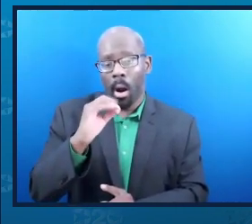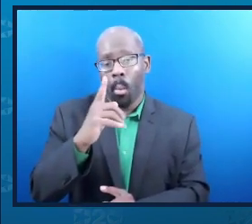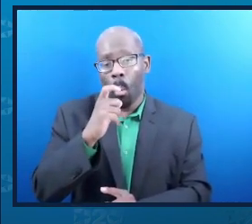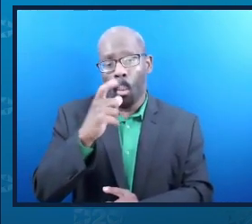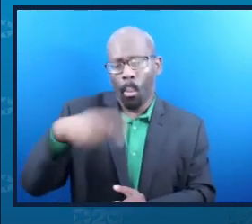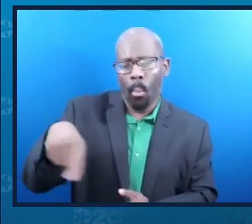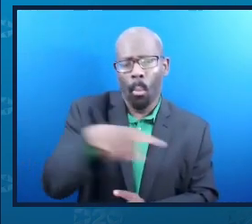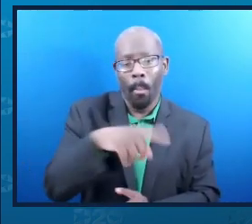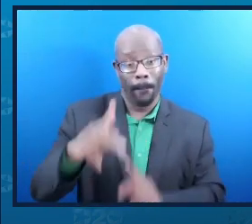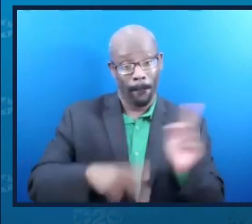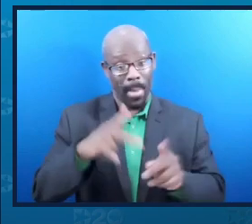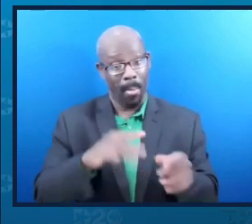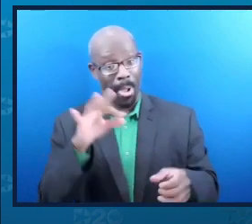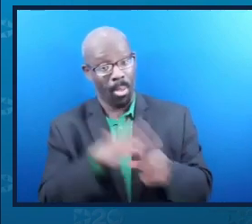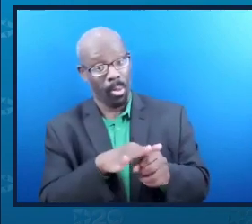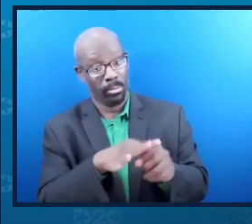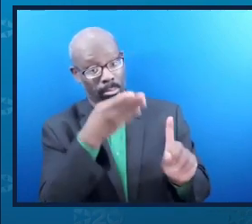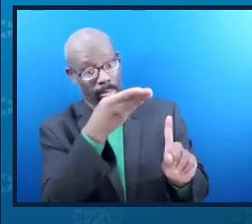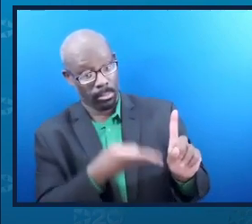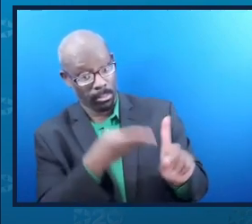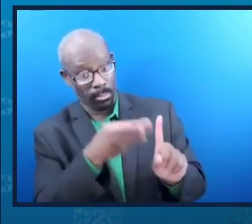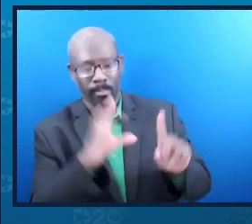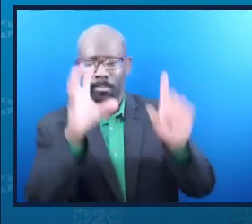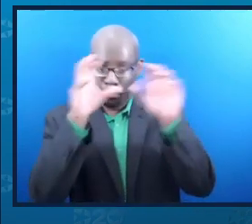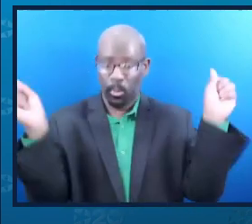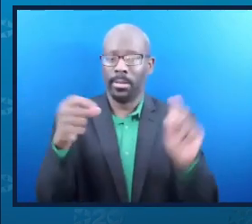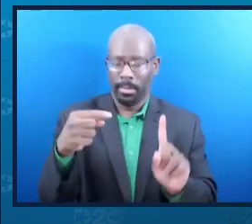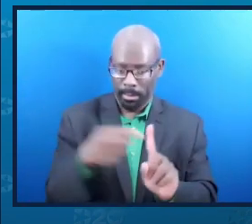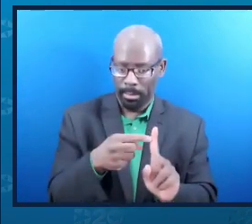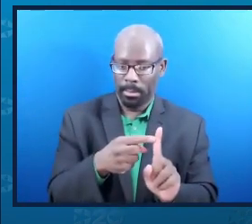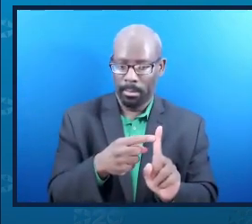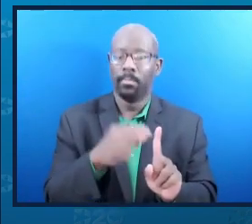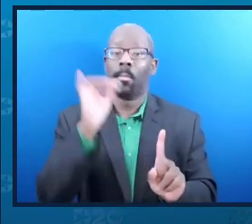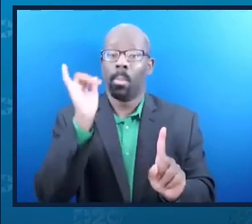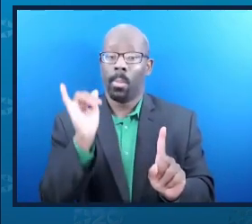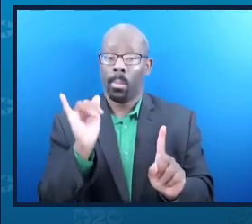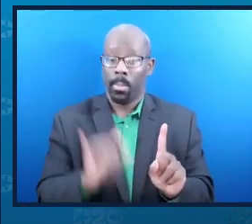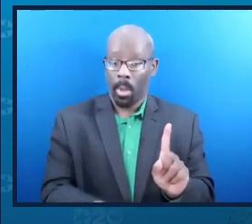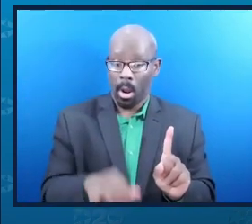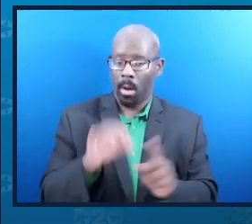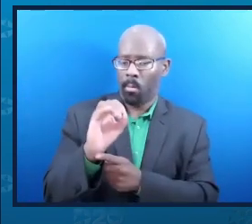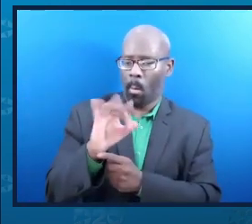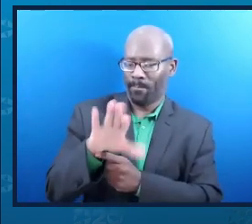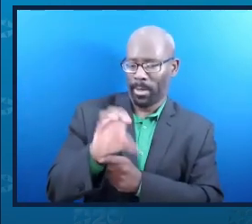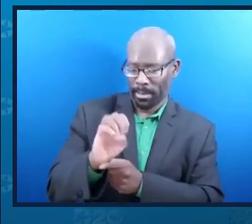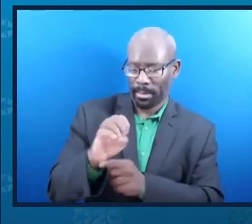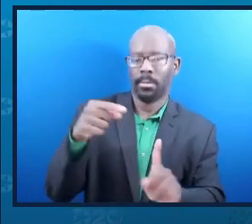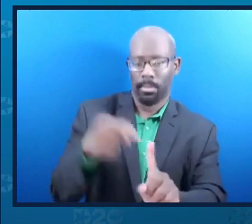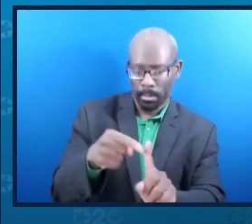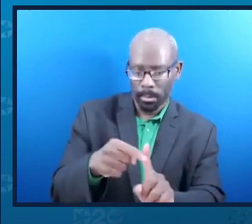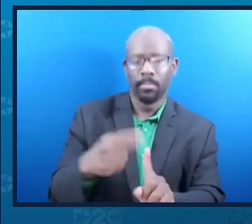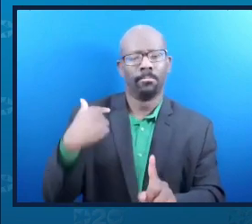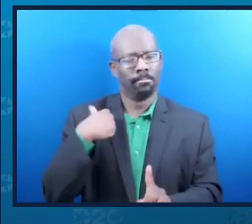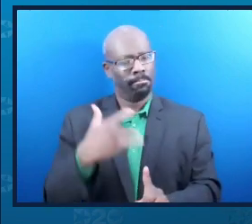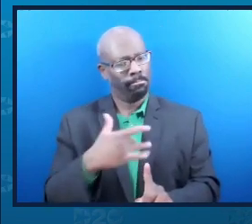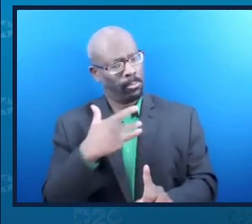THE PRESIDENCY. SO AT MINIMUM, WE SHOULD EXPECT A PRESIDENT TO FEEL A SENSE OF